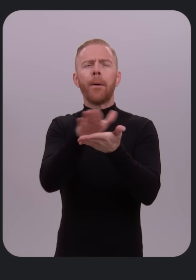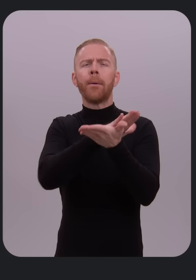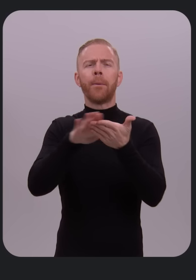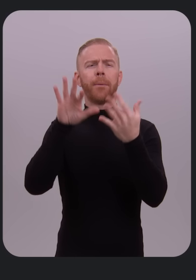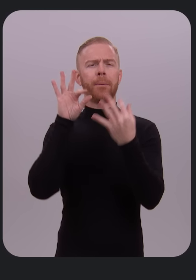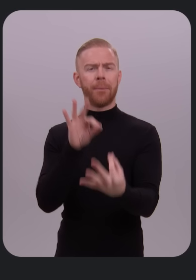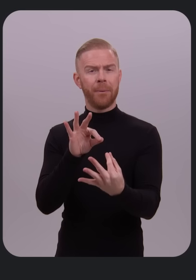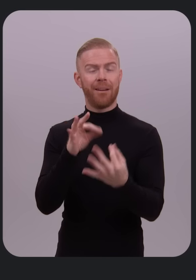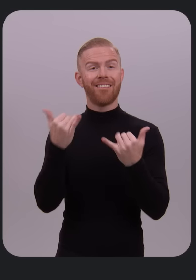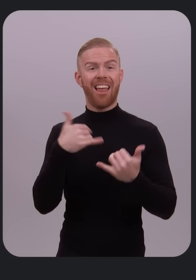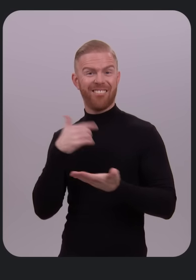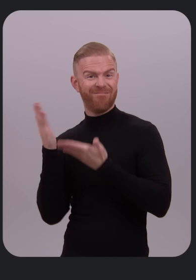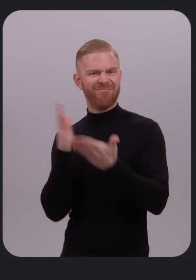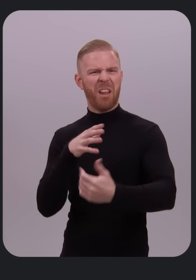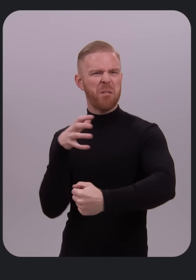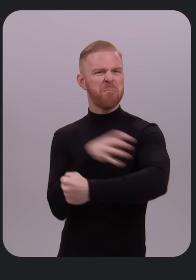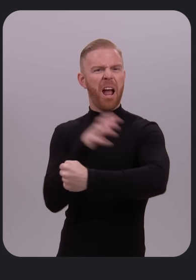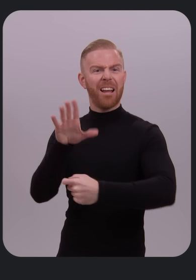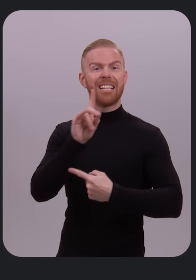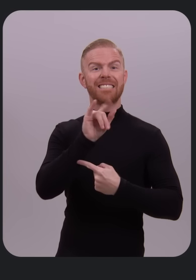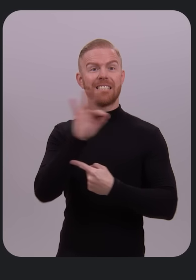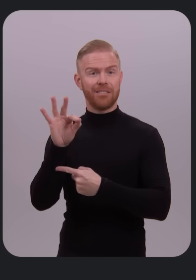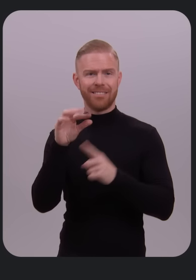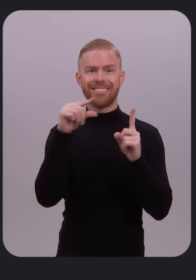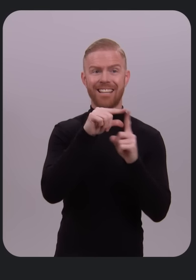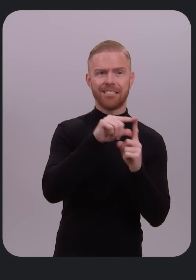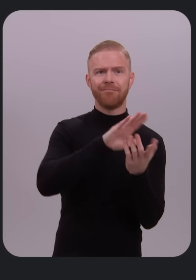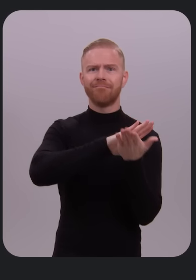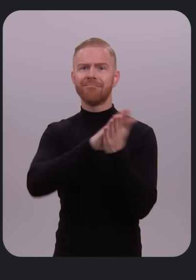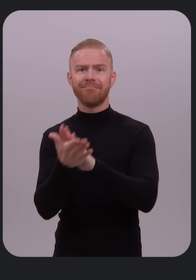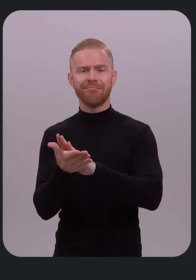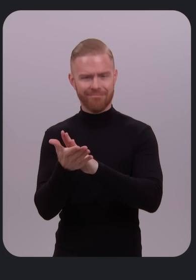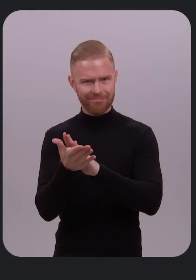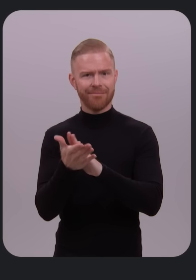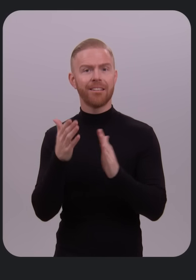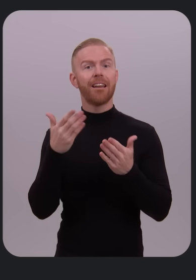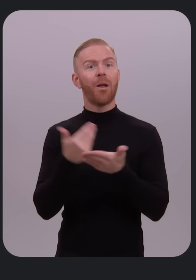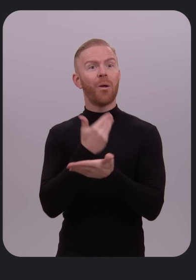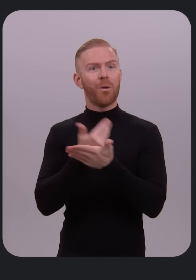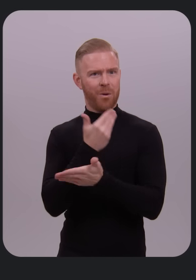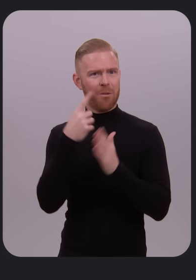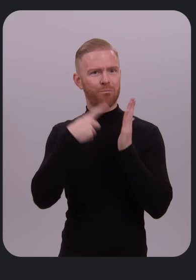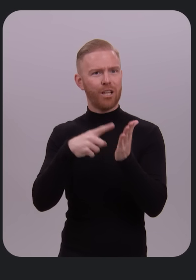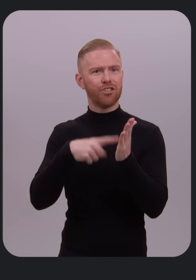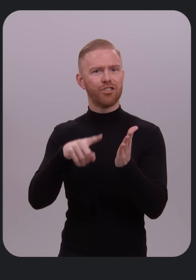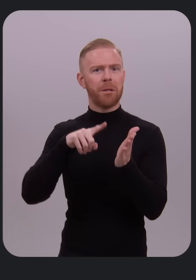to text with our newest research model. This helps it excel at tasks like editing,